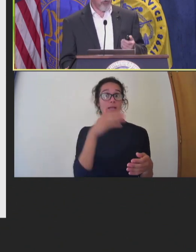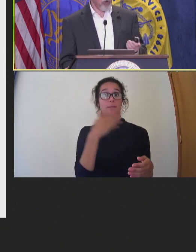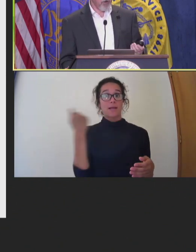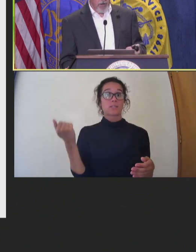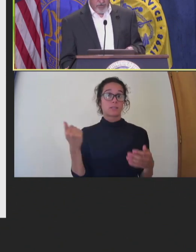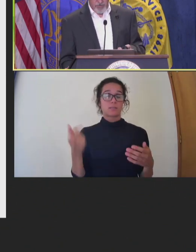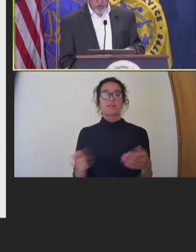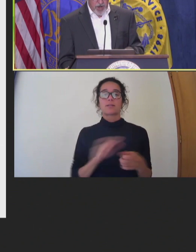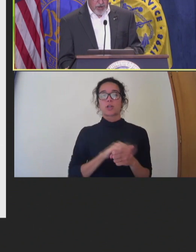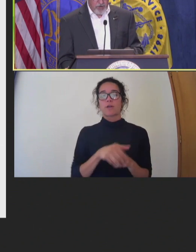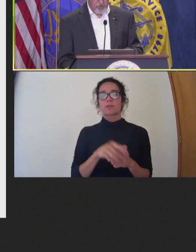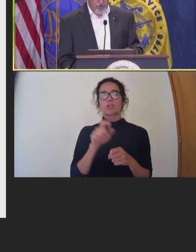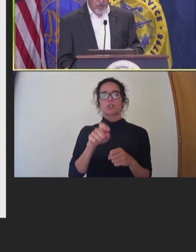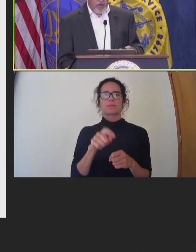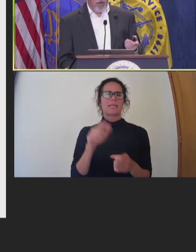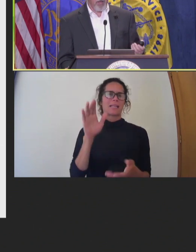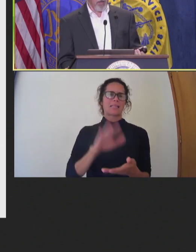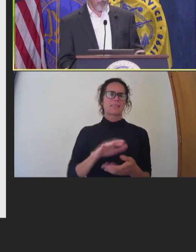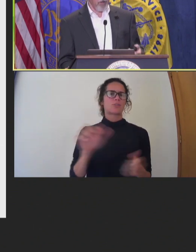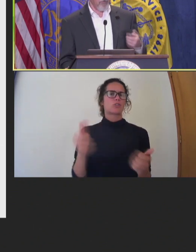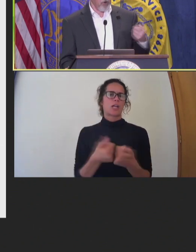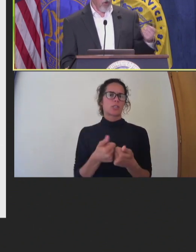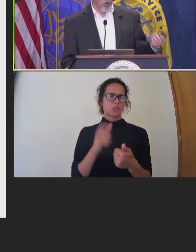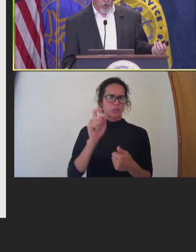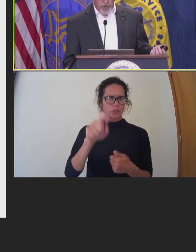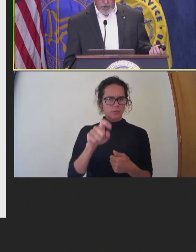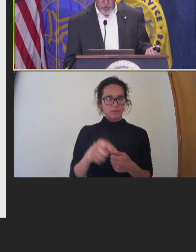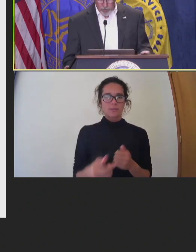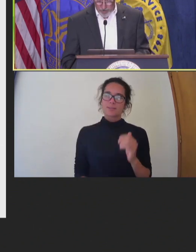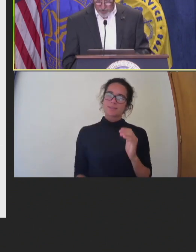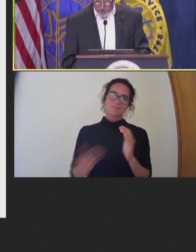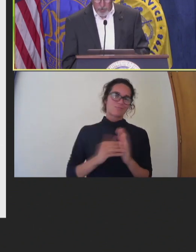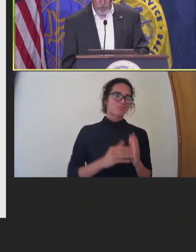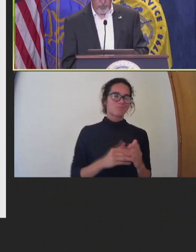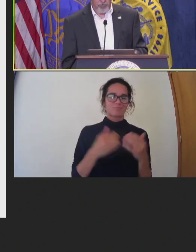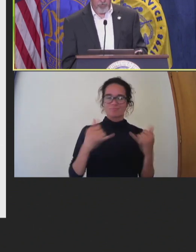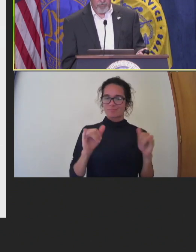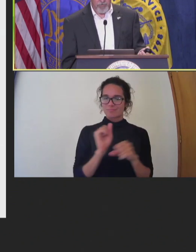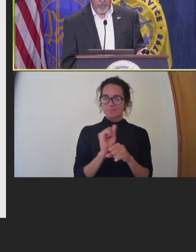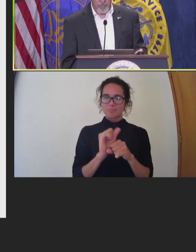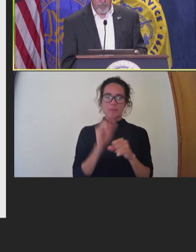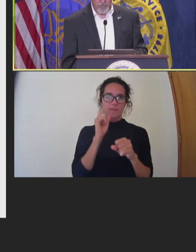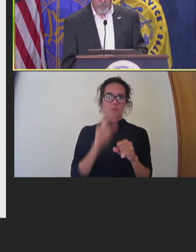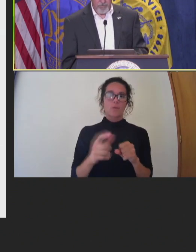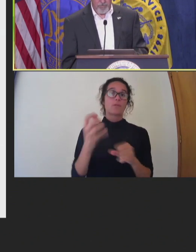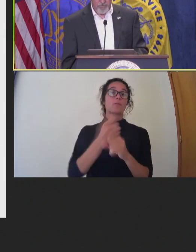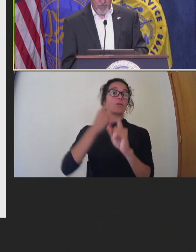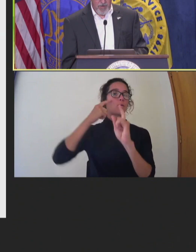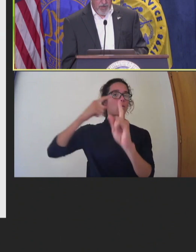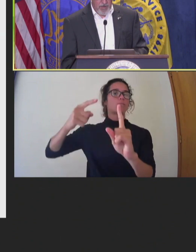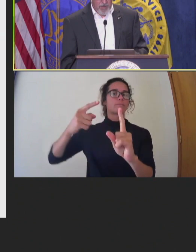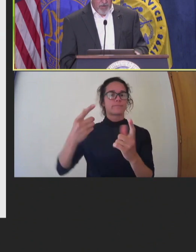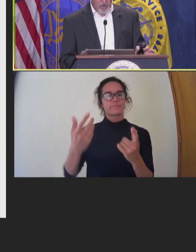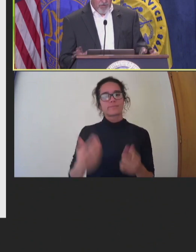be less of a challenge. Again, we have a long way to go to reach our goals.